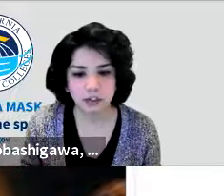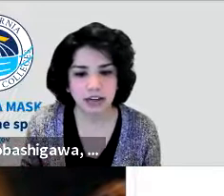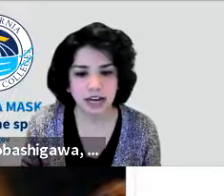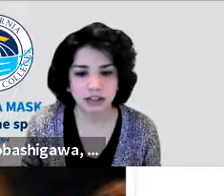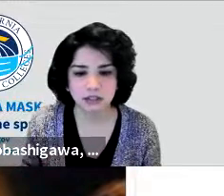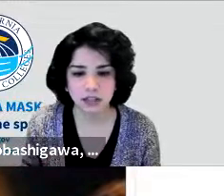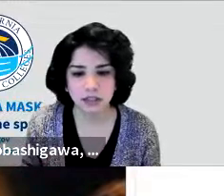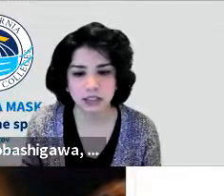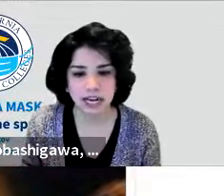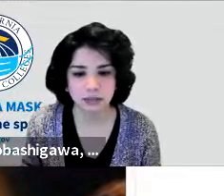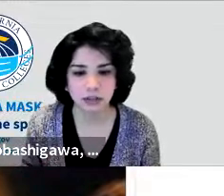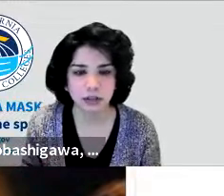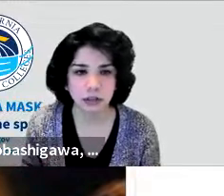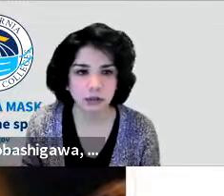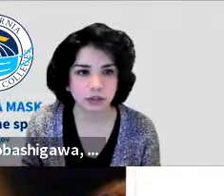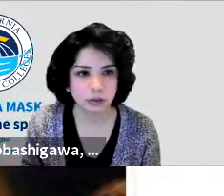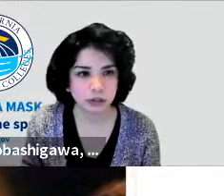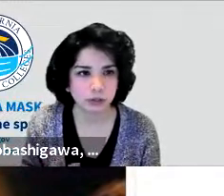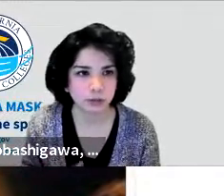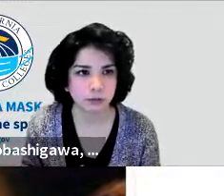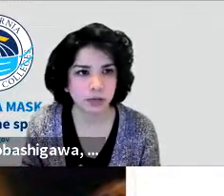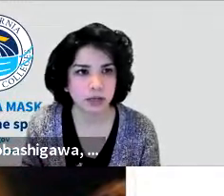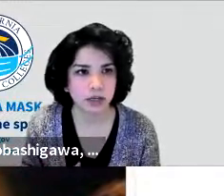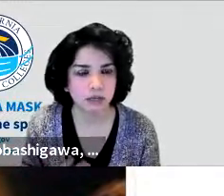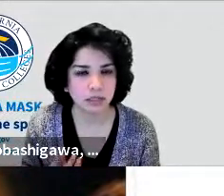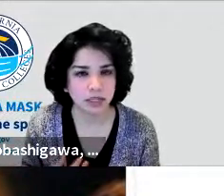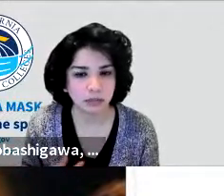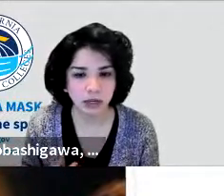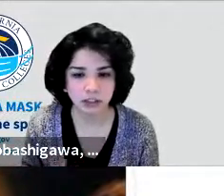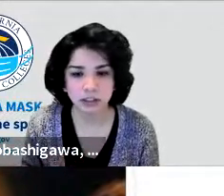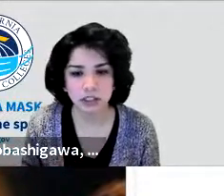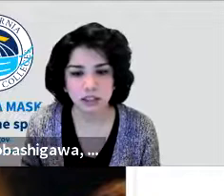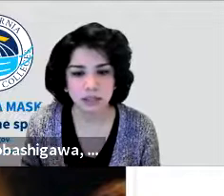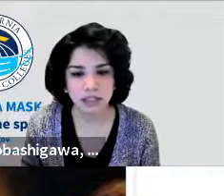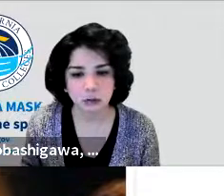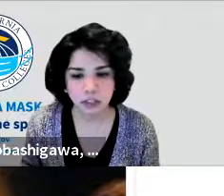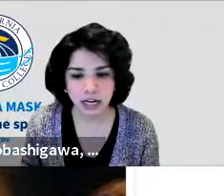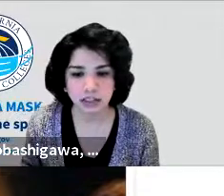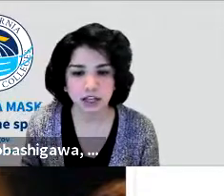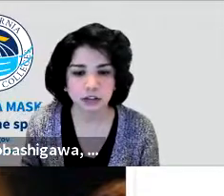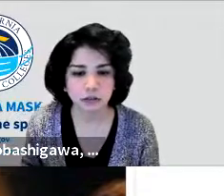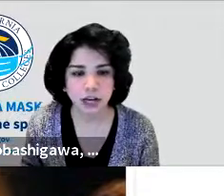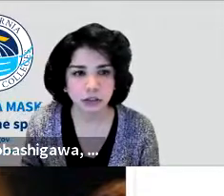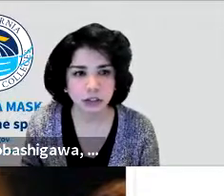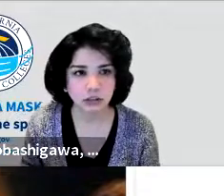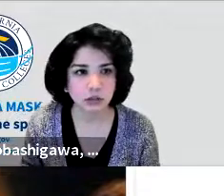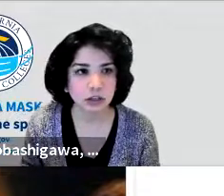figure out how to develop and adapt to VR with of course support from Sally Potter, myself, Jackie and other faculty who are